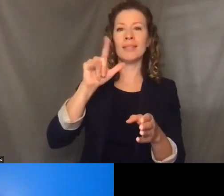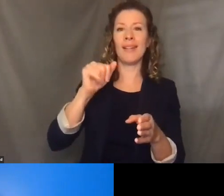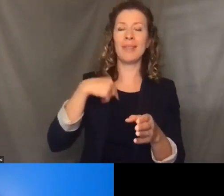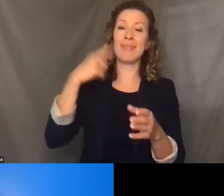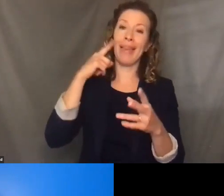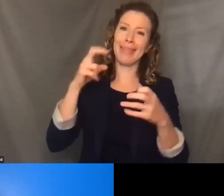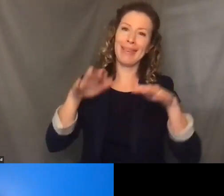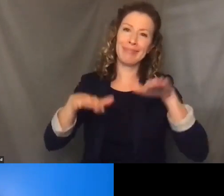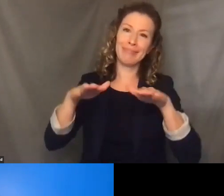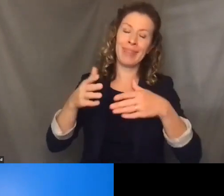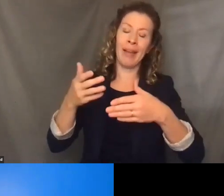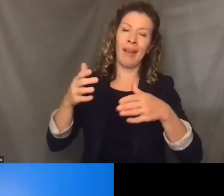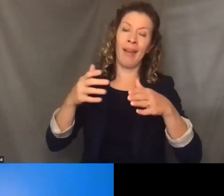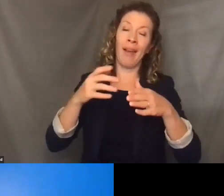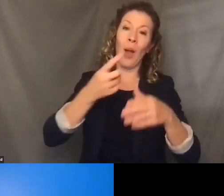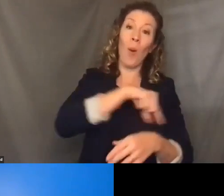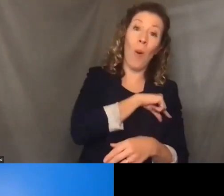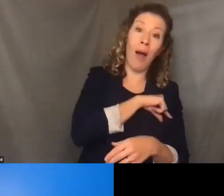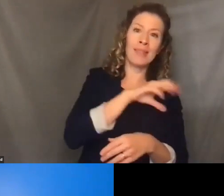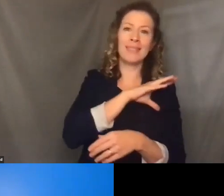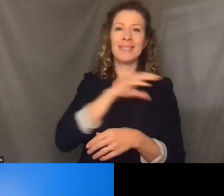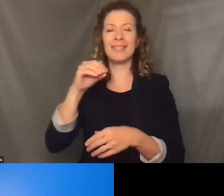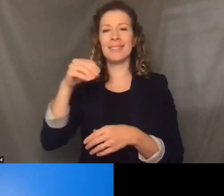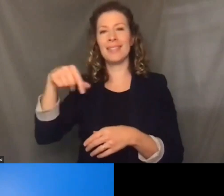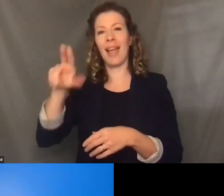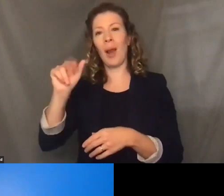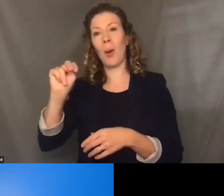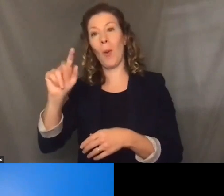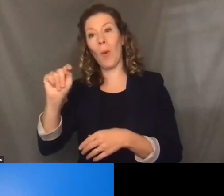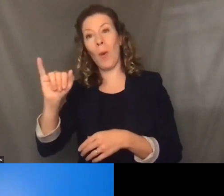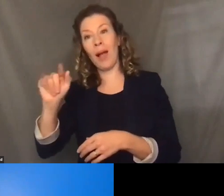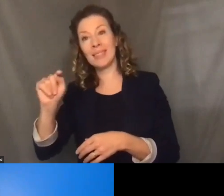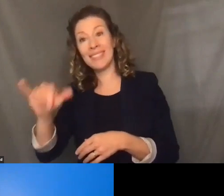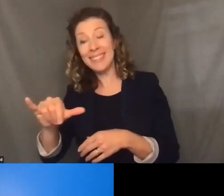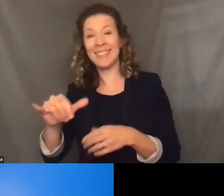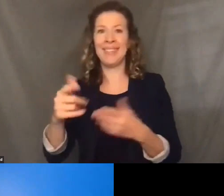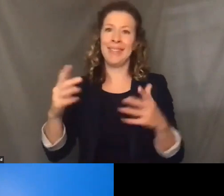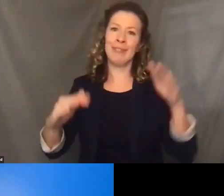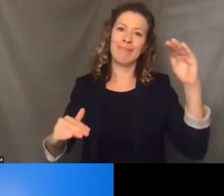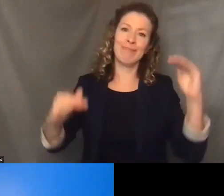when i'm ready for 20 languages it was pretty demanding and one has everything